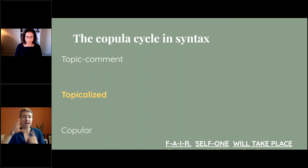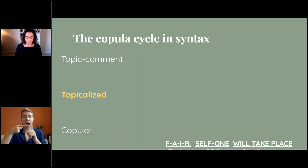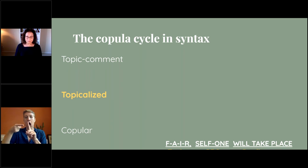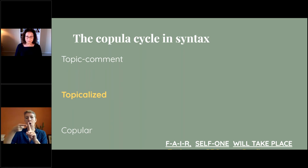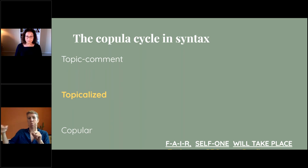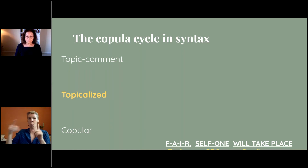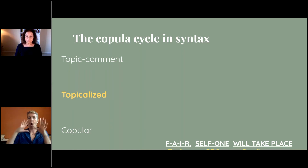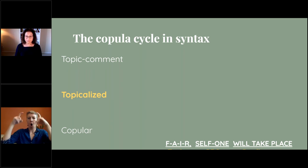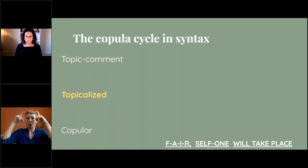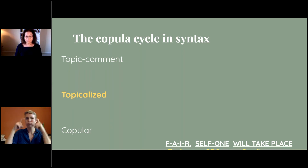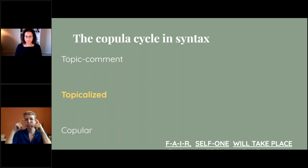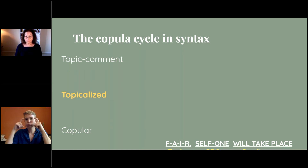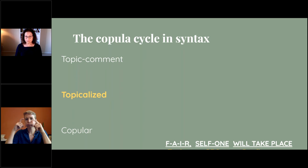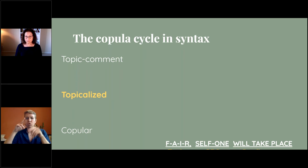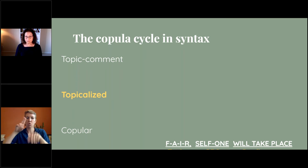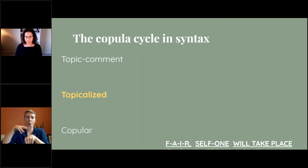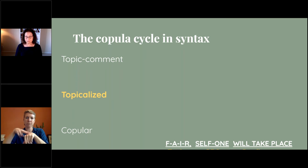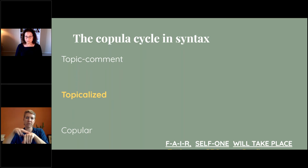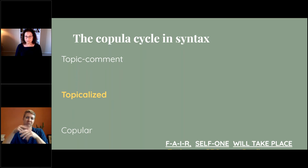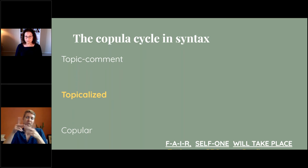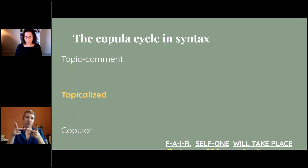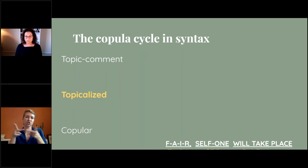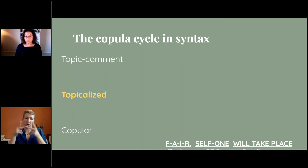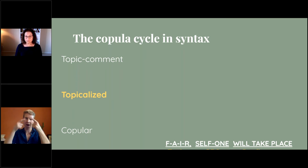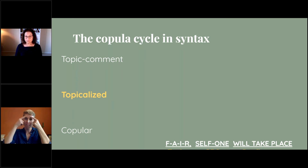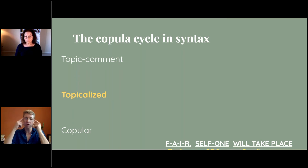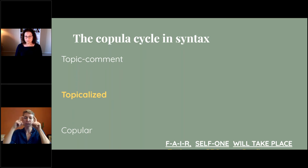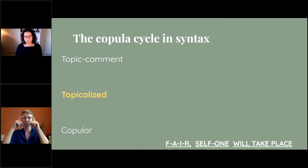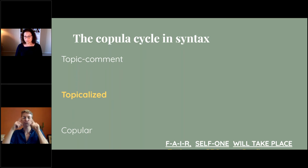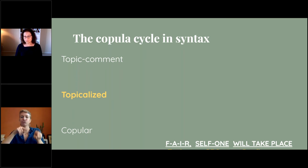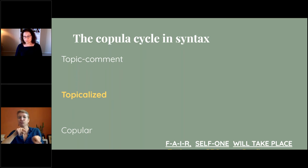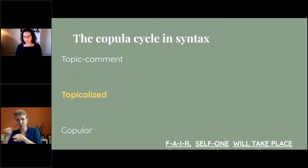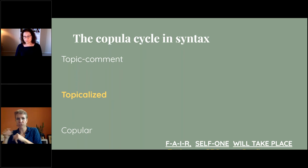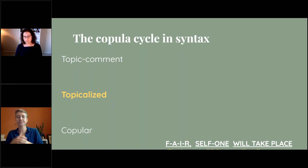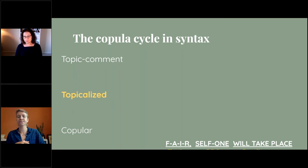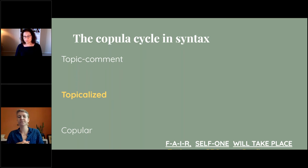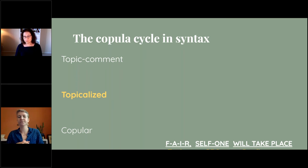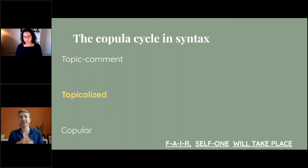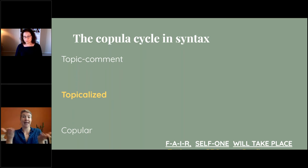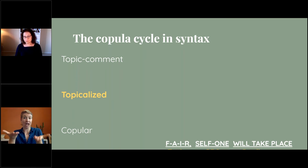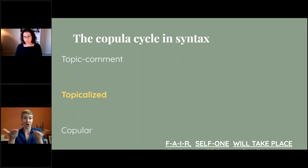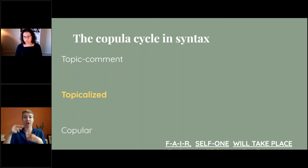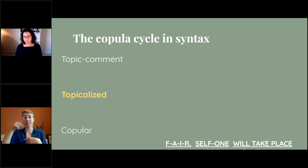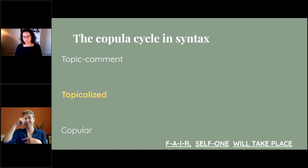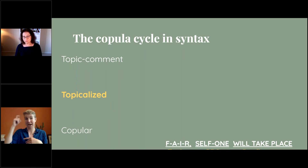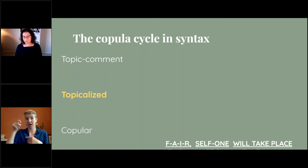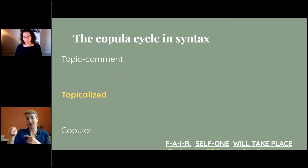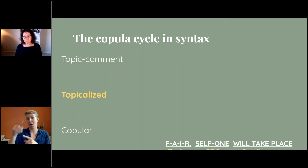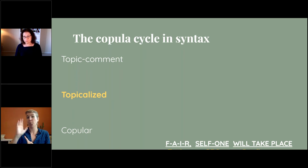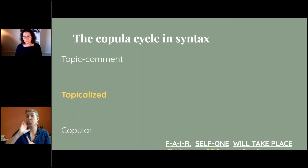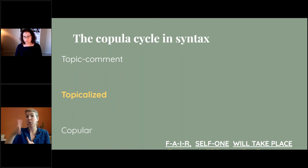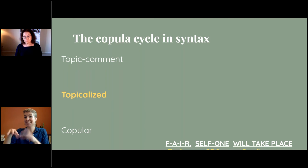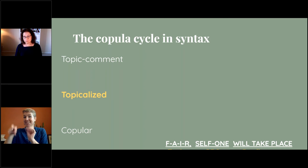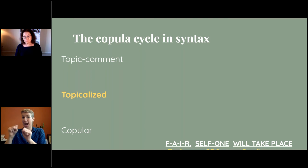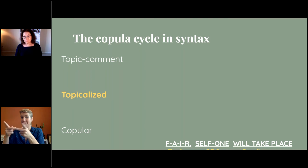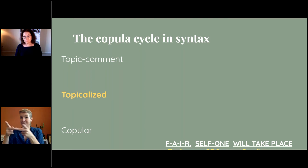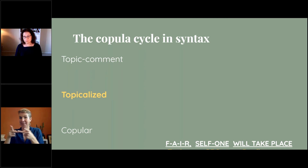to emphasize the topic. Then for the rest of the statement, you’ll see the eyebrows return to a neutral position.